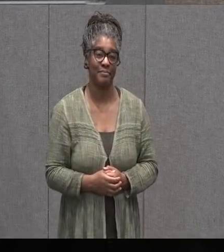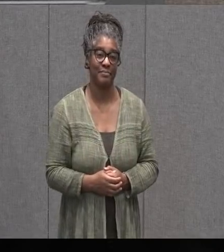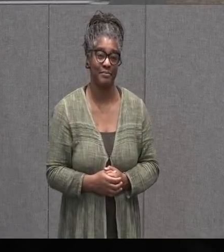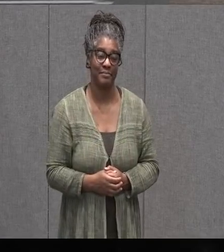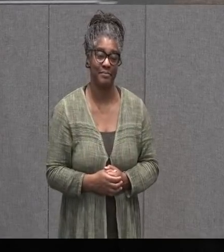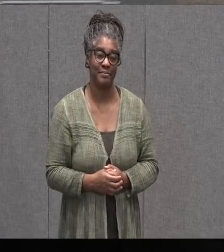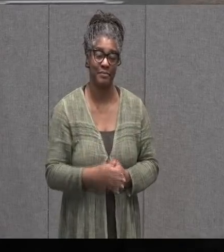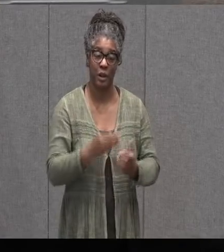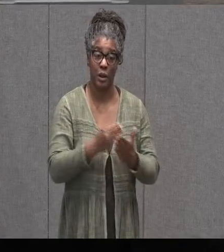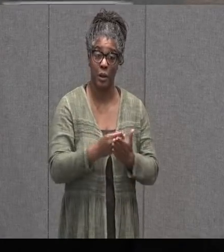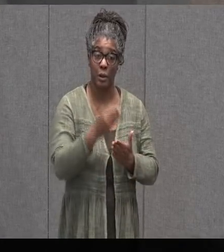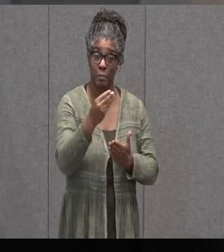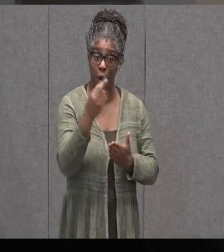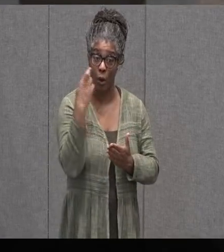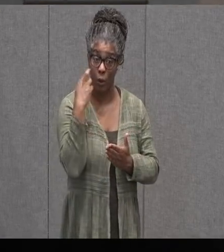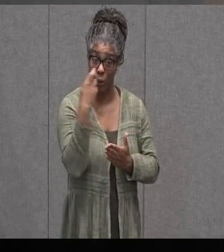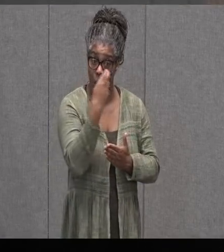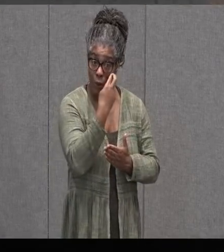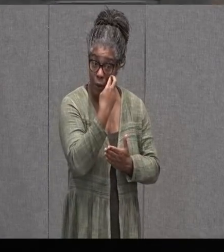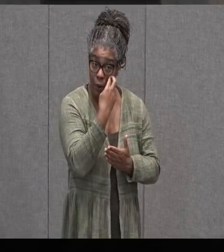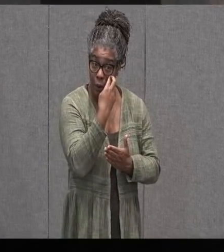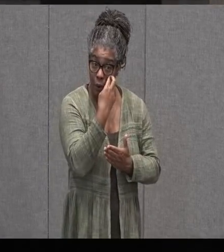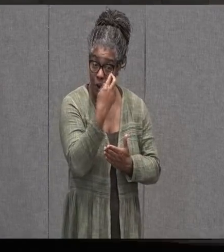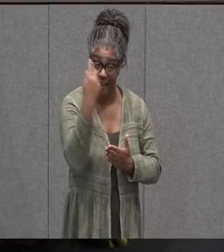He bought a rose for his mom.